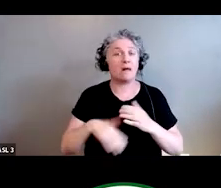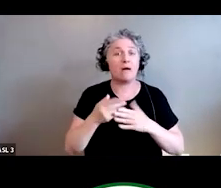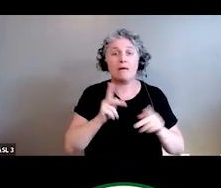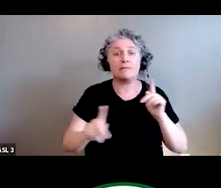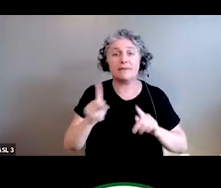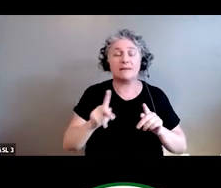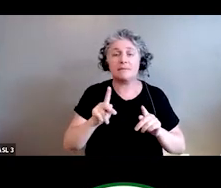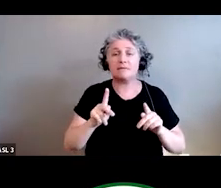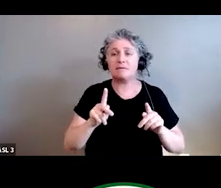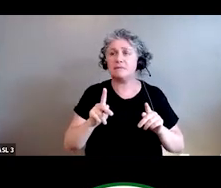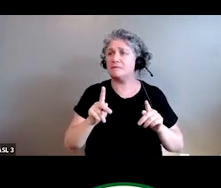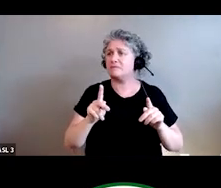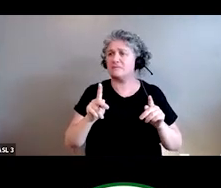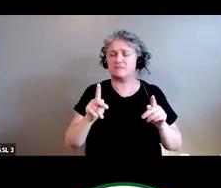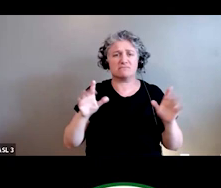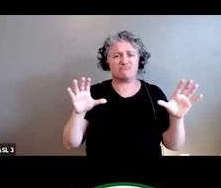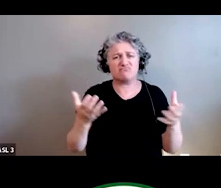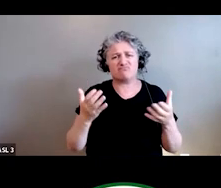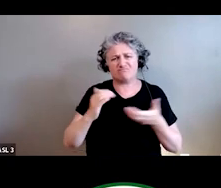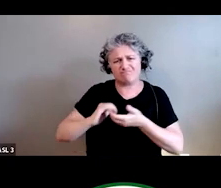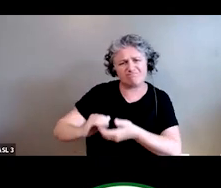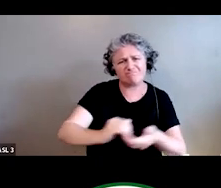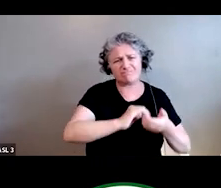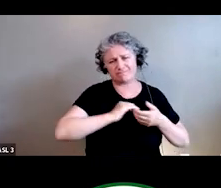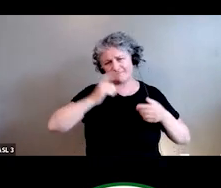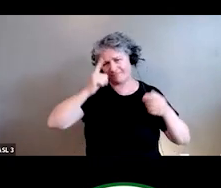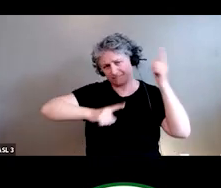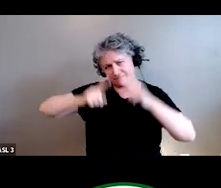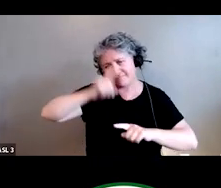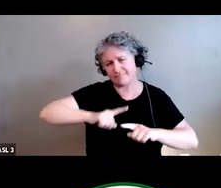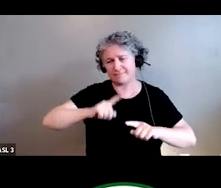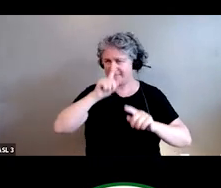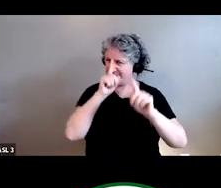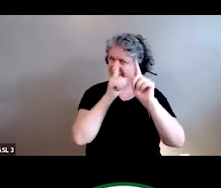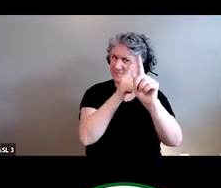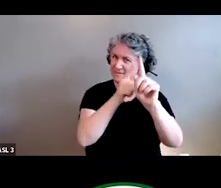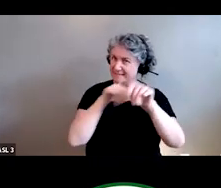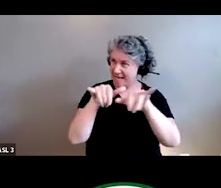to share their determination, their passion, their skills, their experience and the time to find solutions.